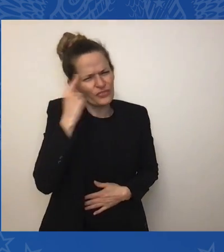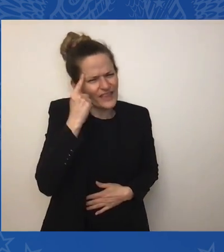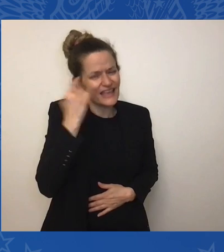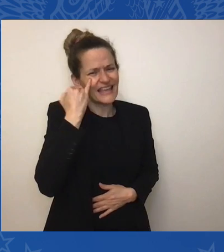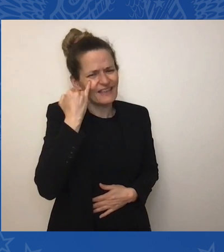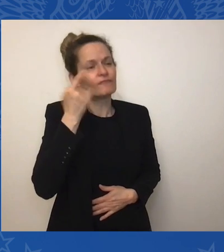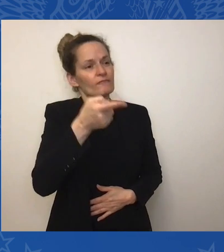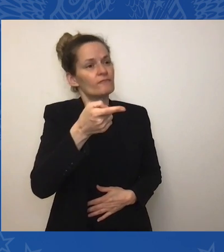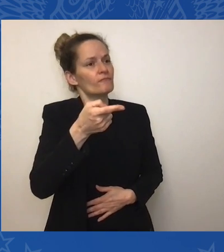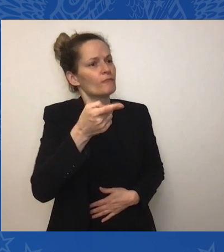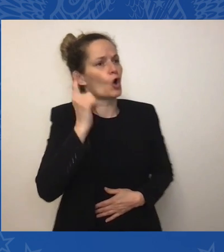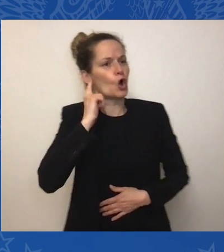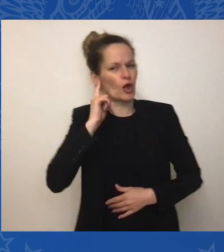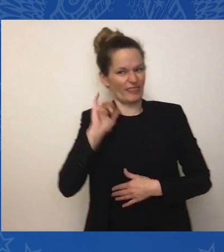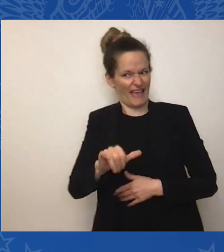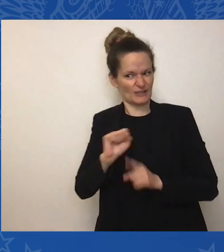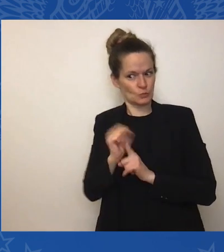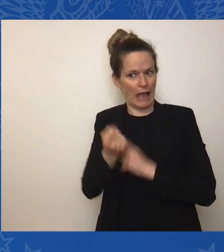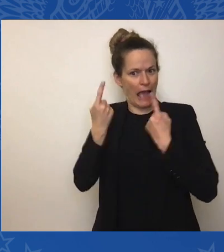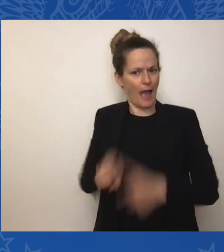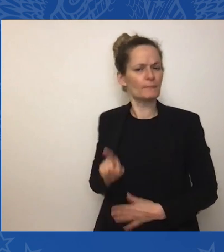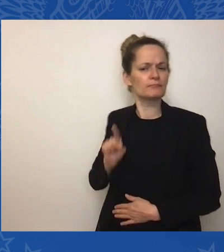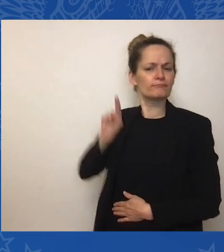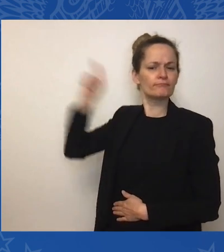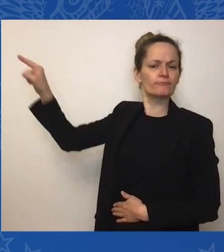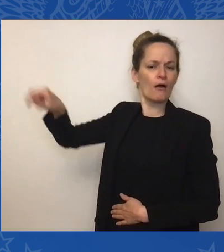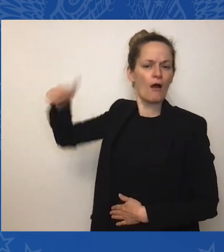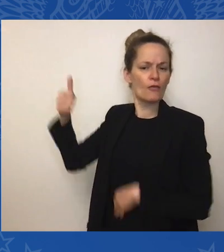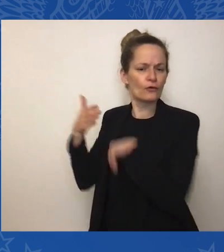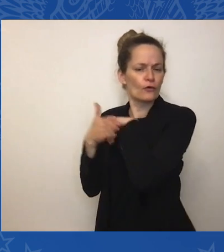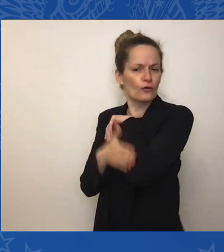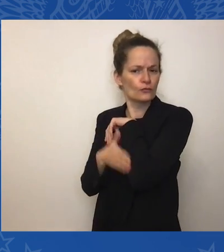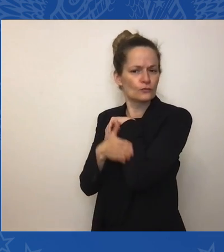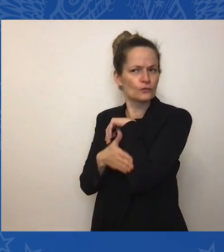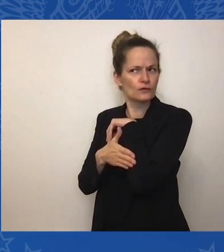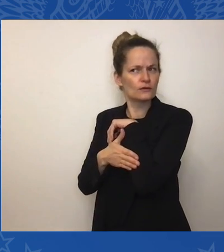And then, just this month, we thought that white supremacy